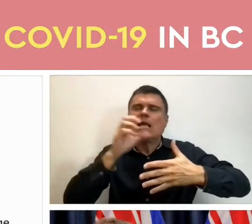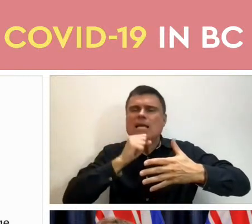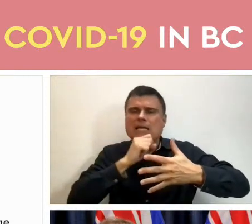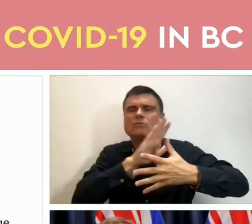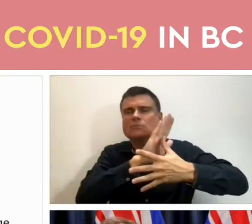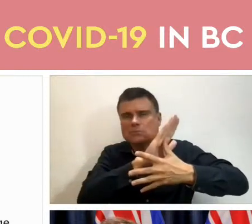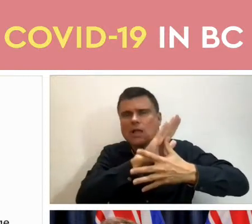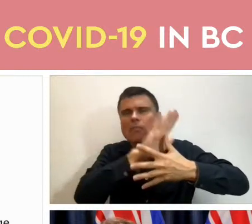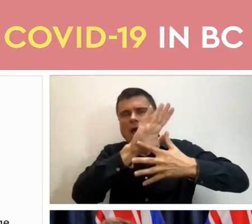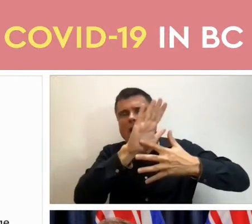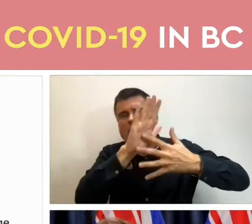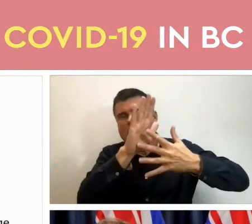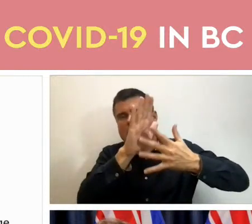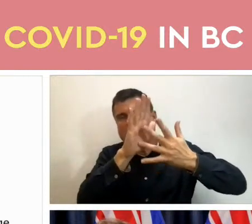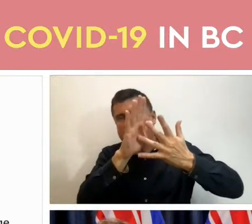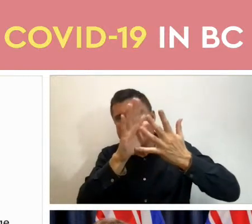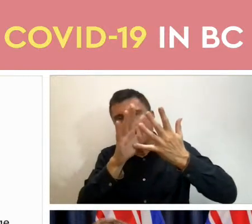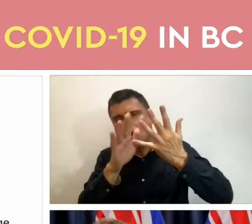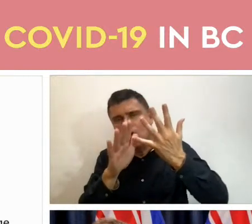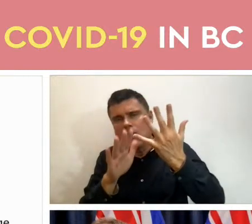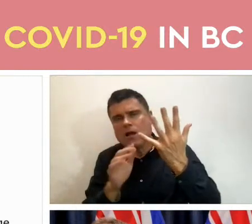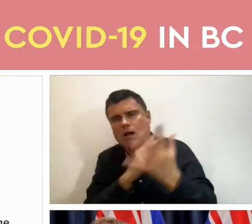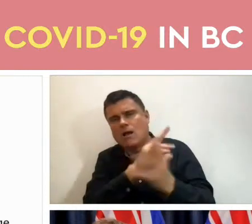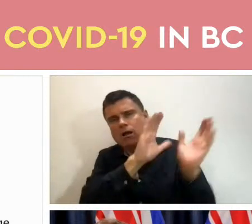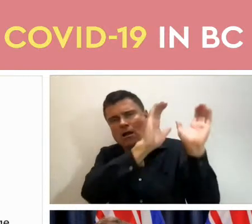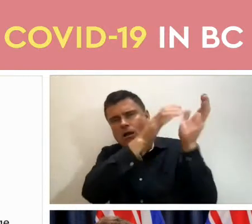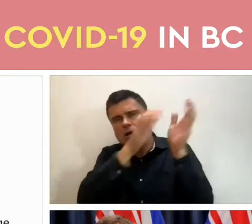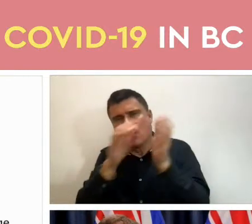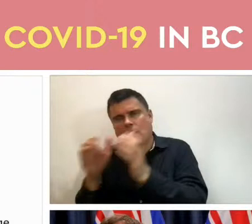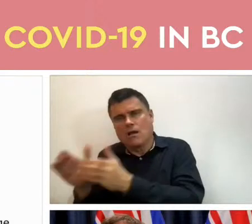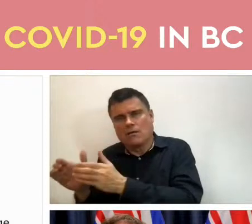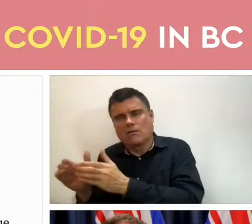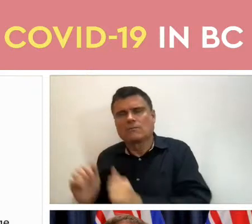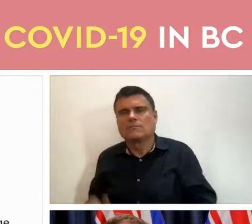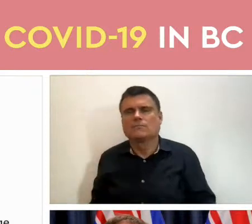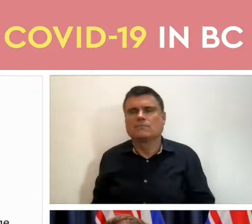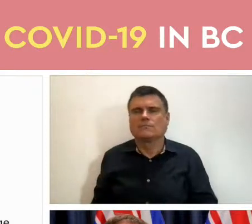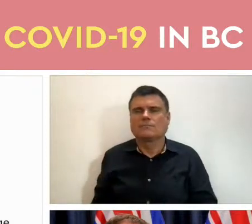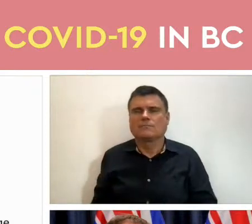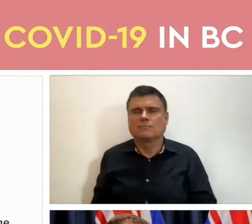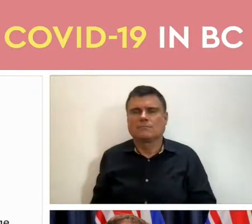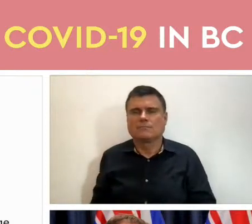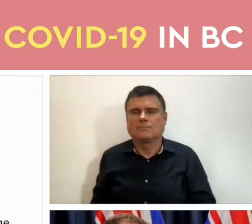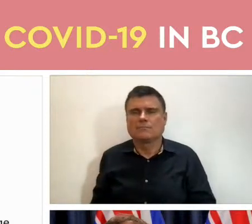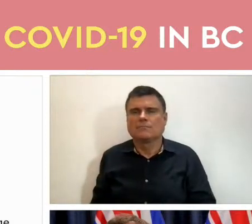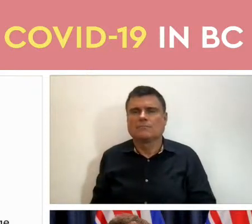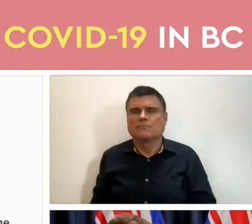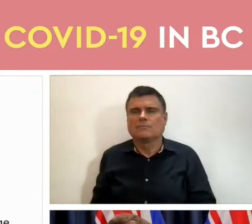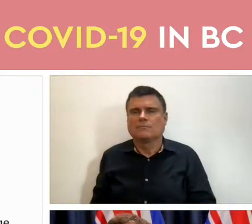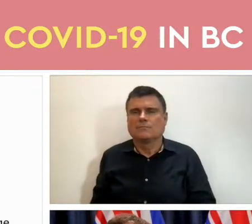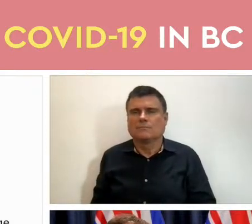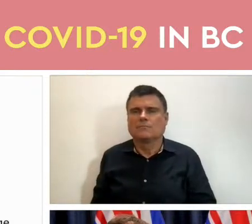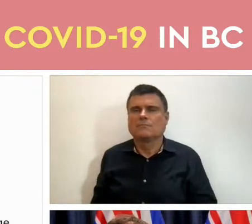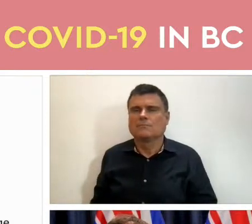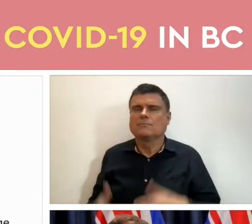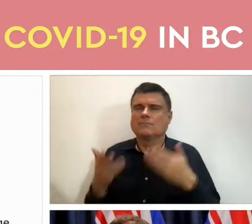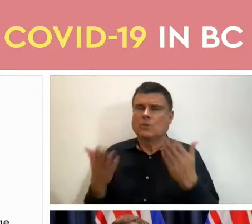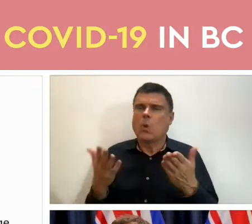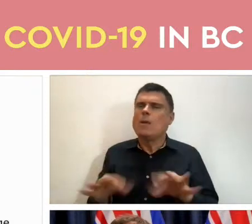I want to make -- bring an